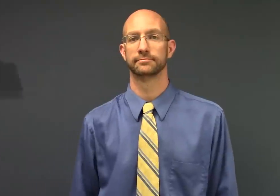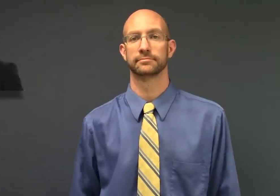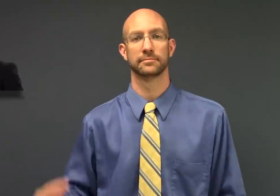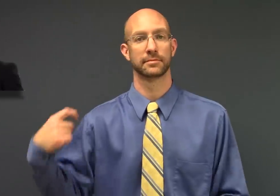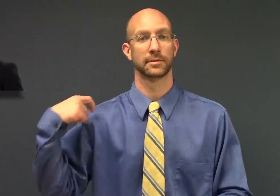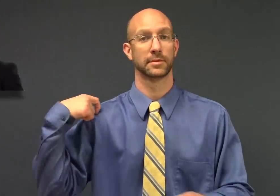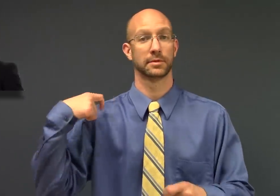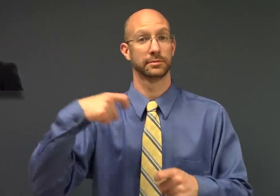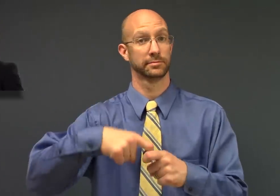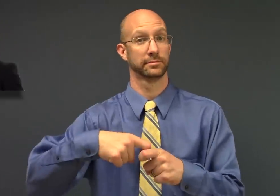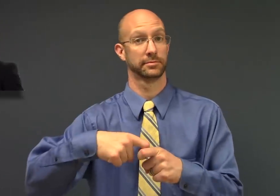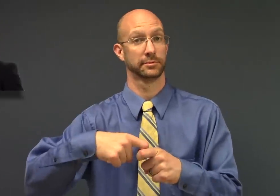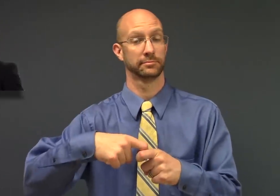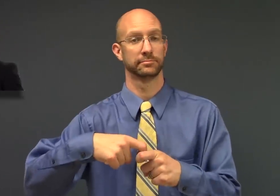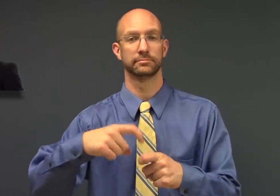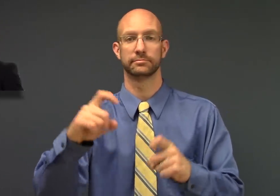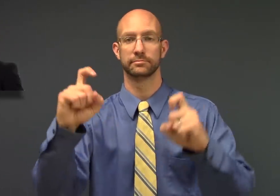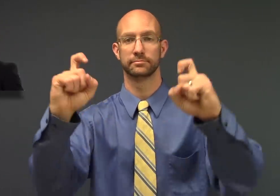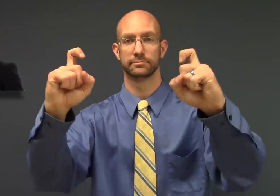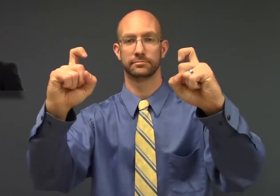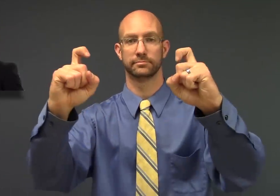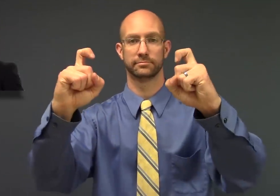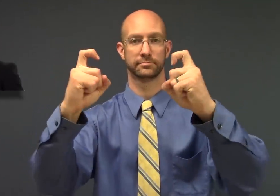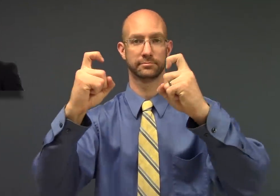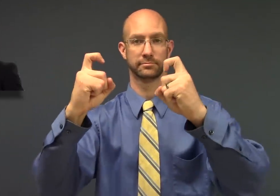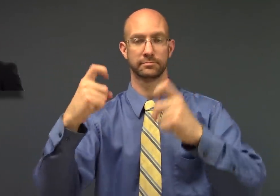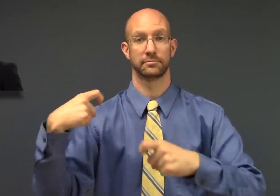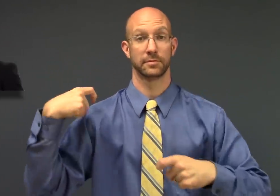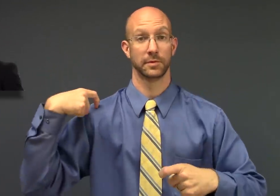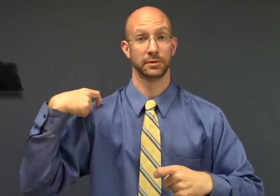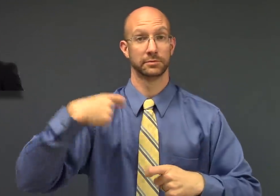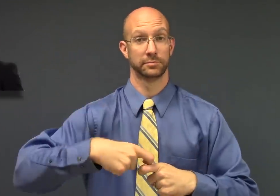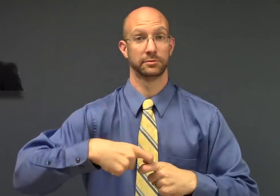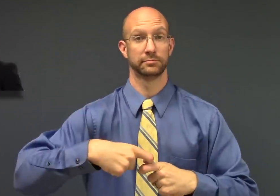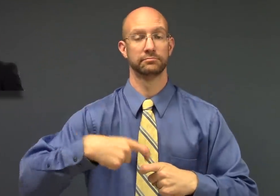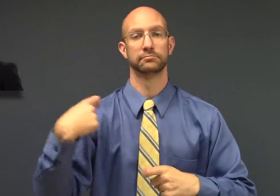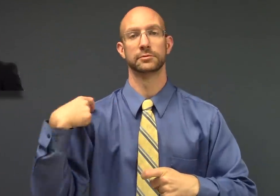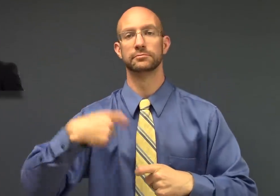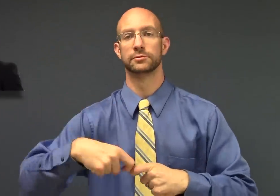HISPANIC